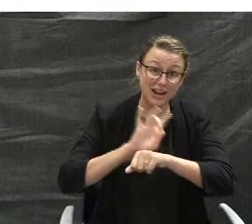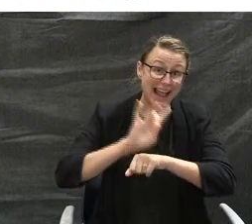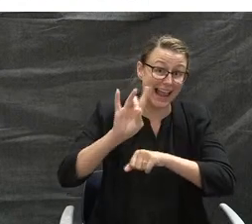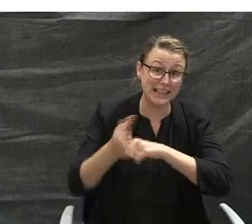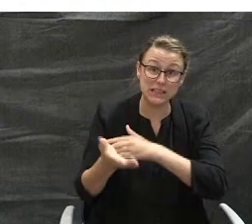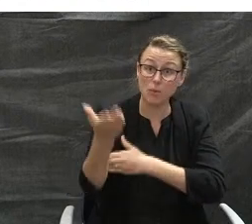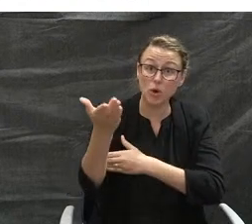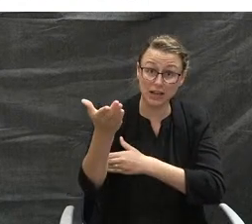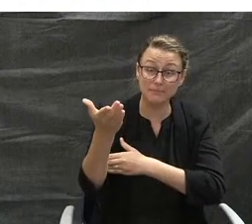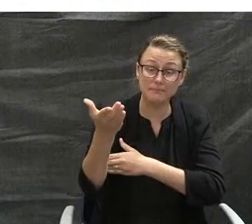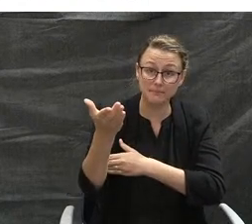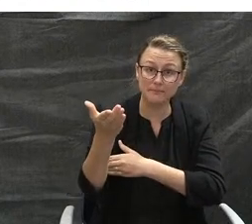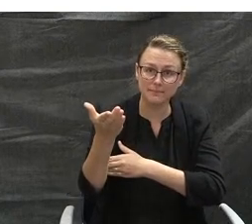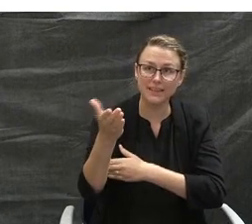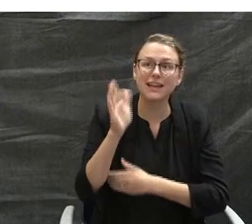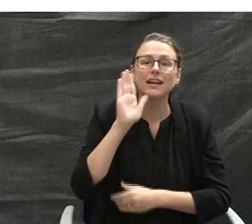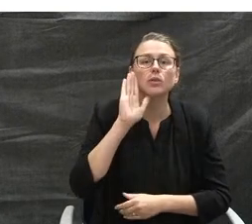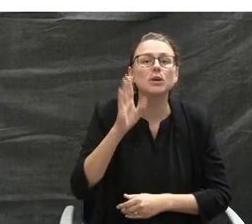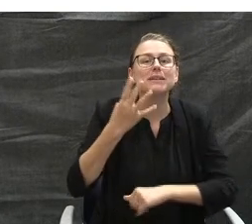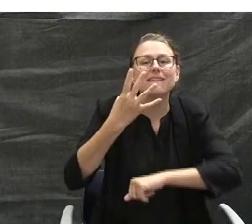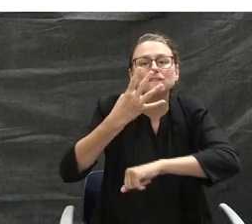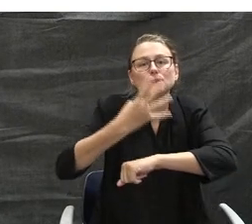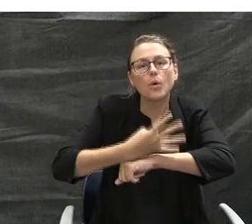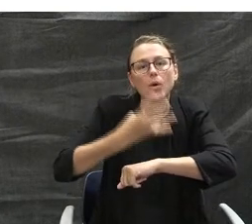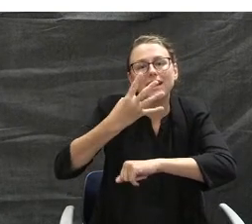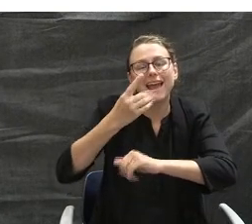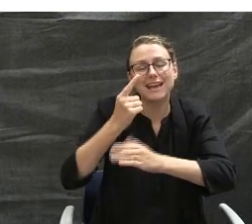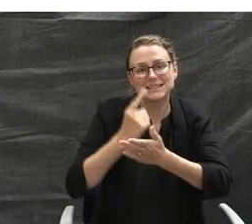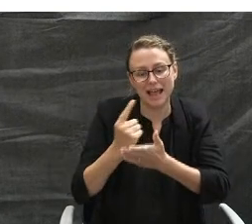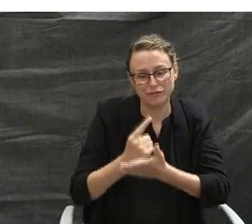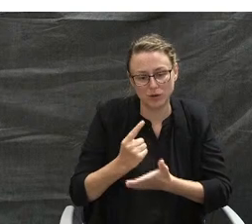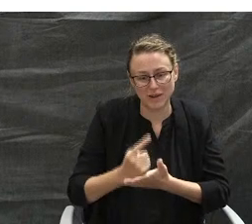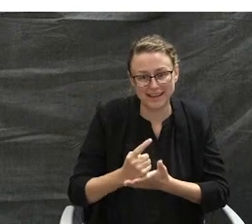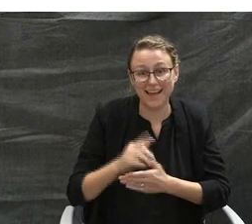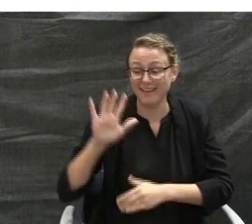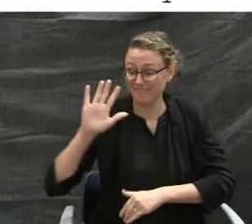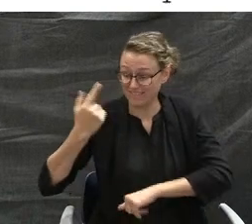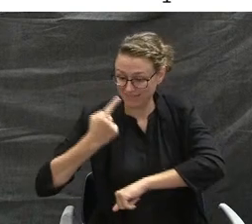that'll be four days a week on the 5th day they will be home.